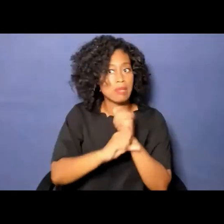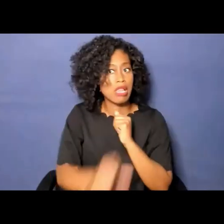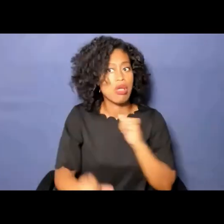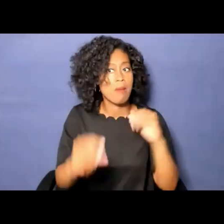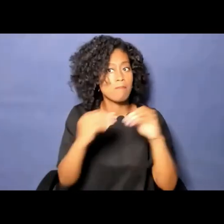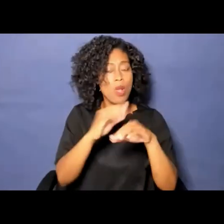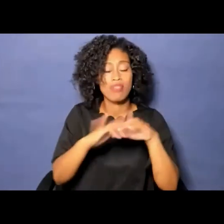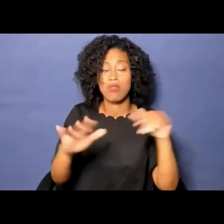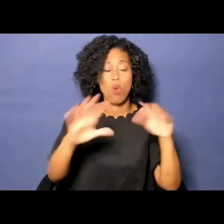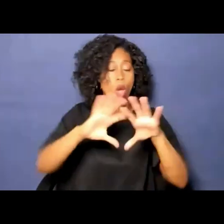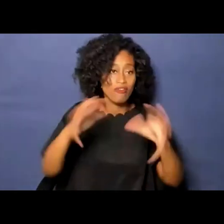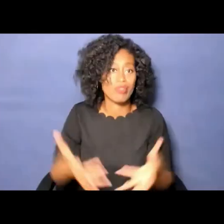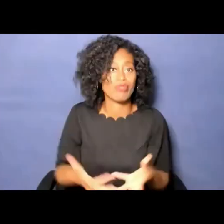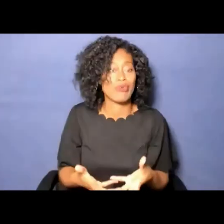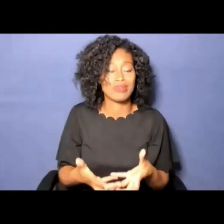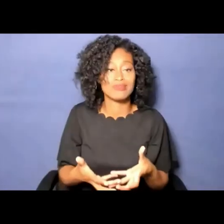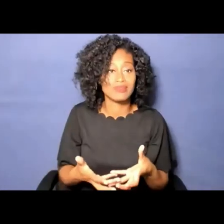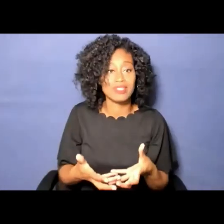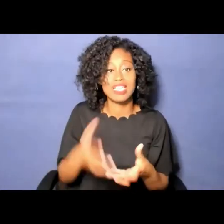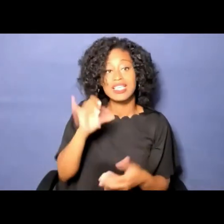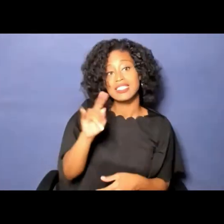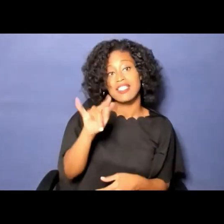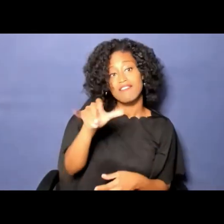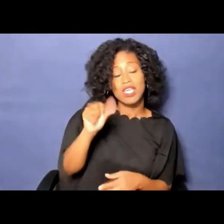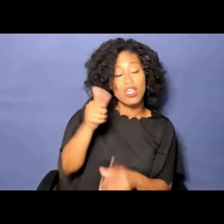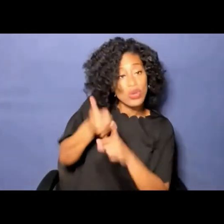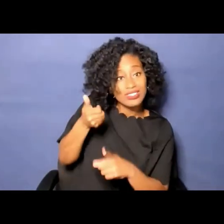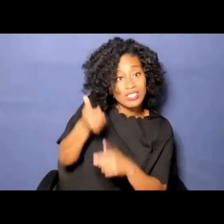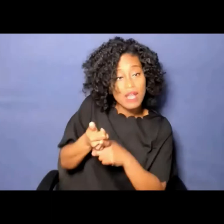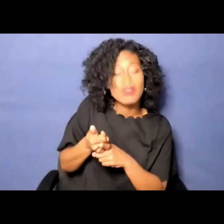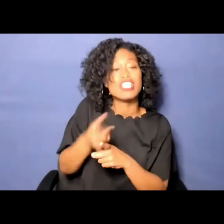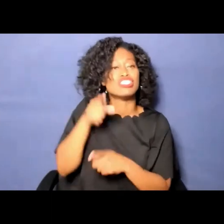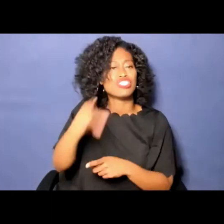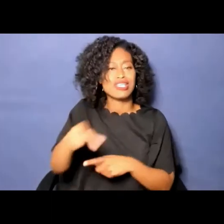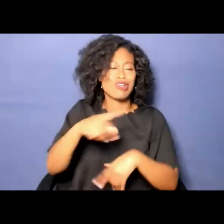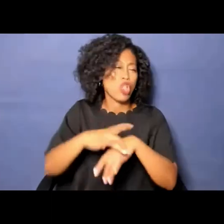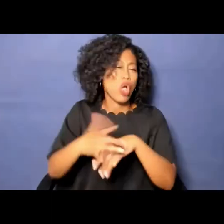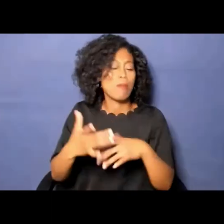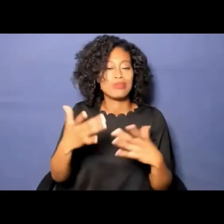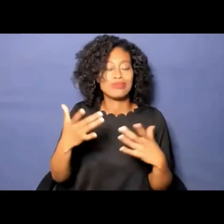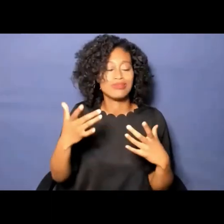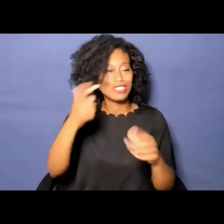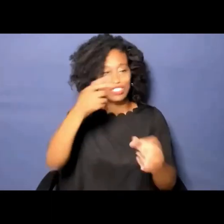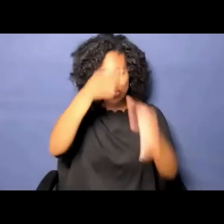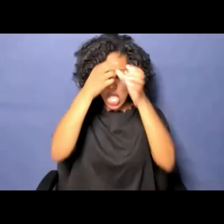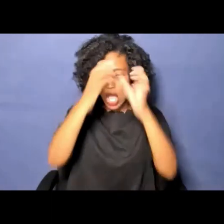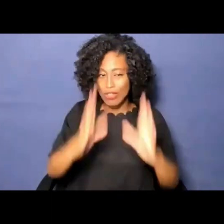the globe, and she is a lead indeed a global scholar on the topics she studies. She has